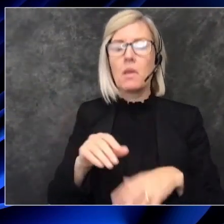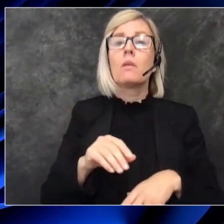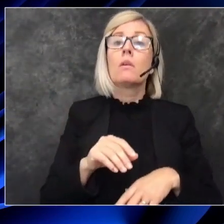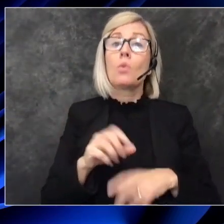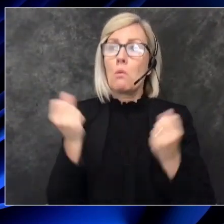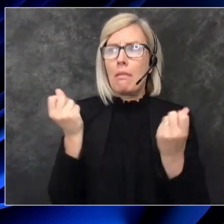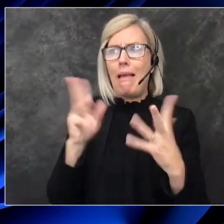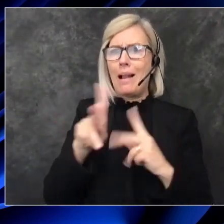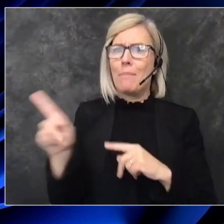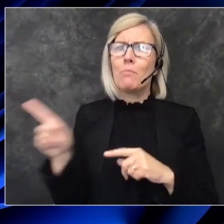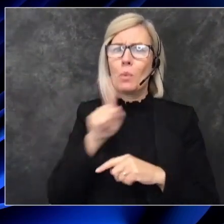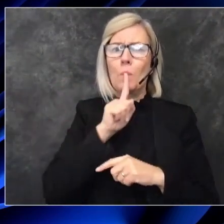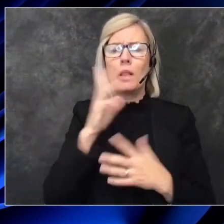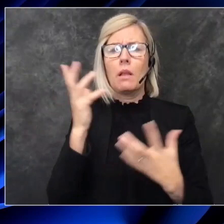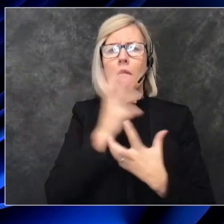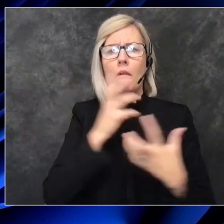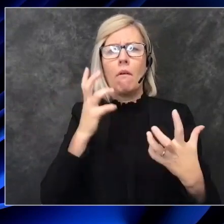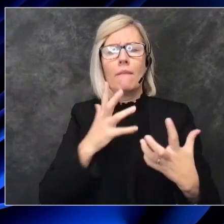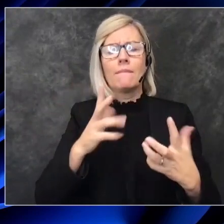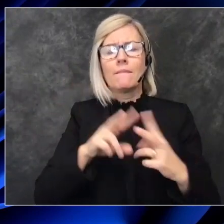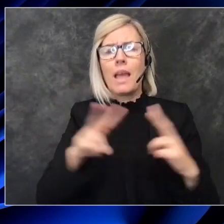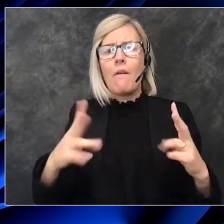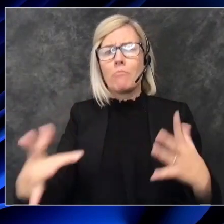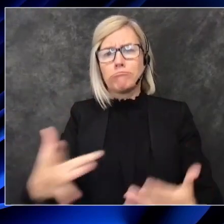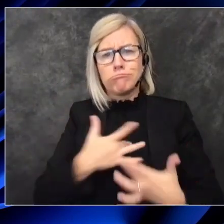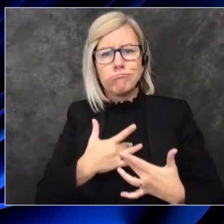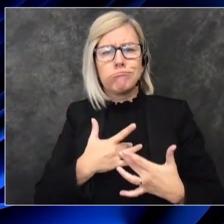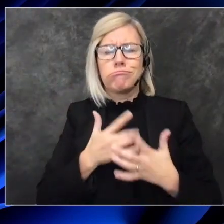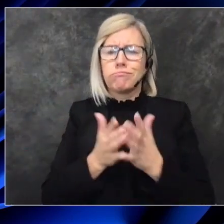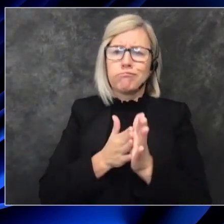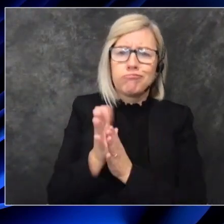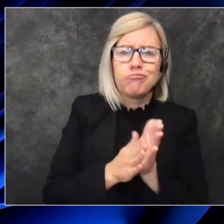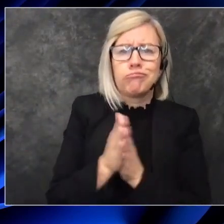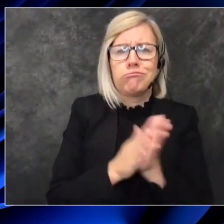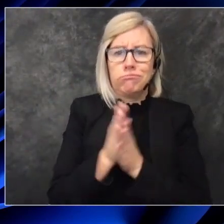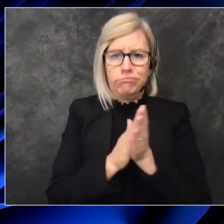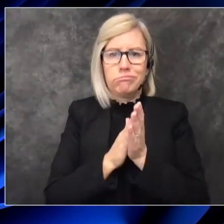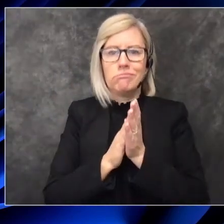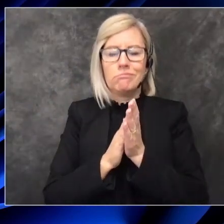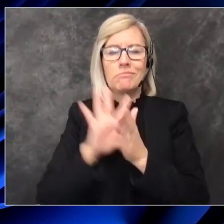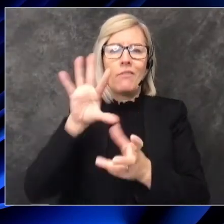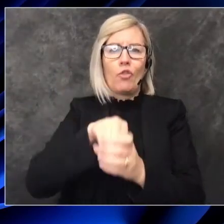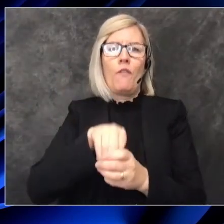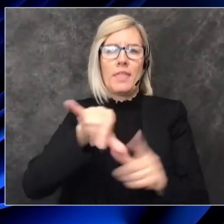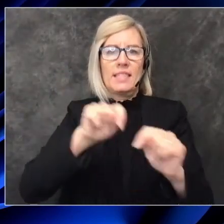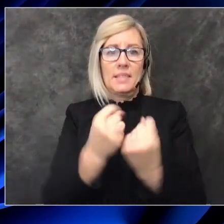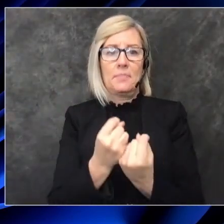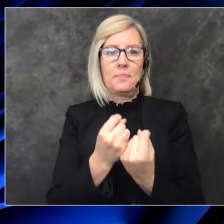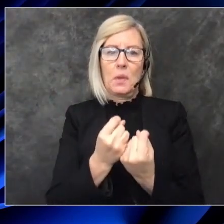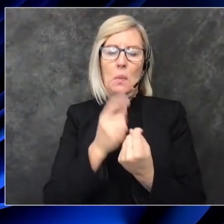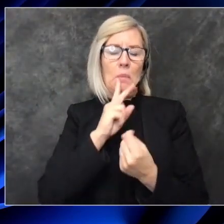some real heart on this team on real passion that goes into this. It’s just humbling to be all part of this.